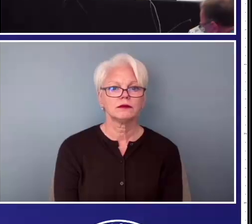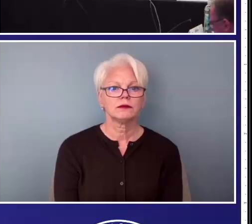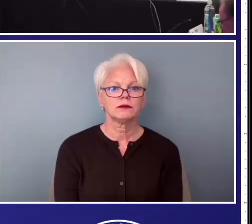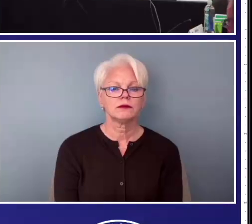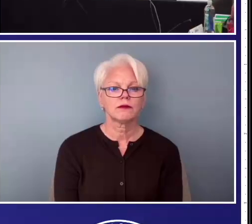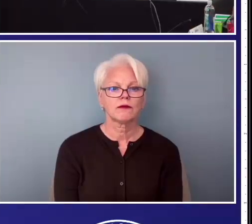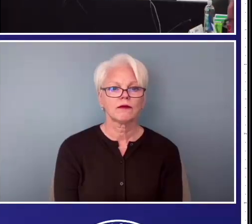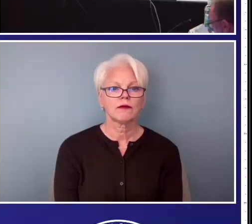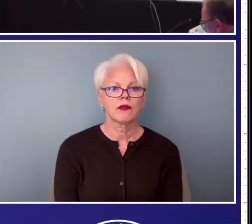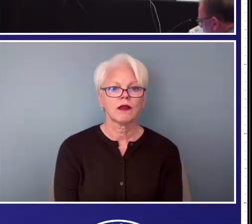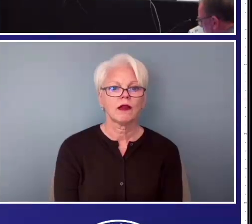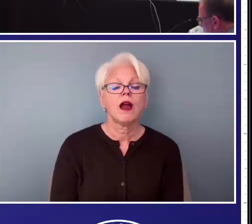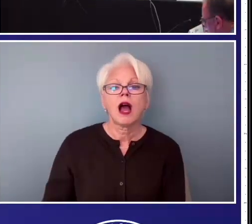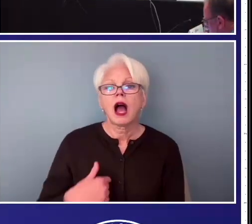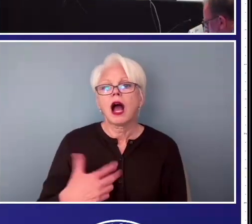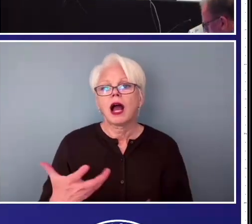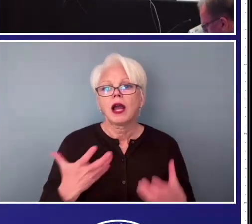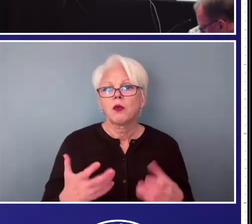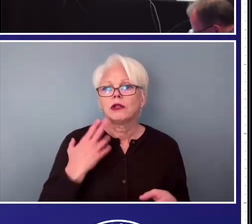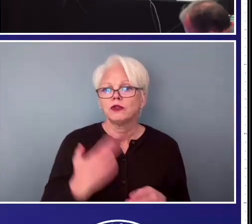So I do want to mention that we did receive